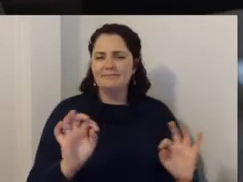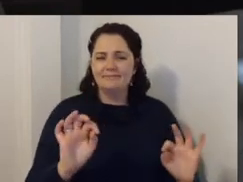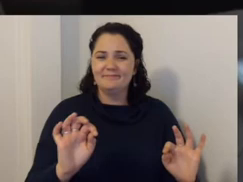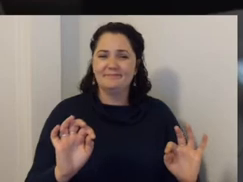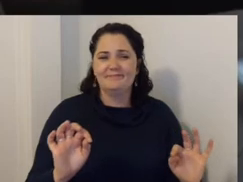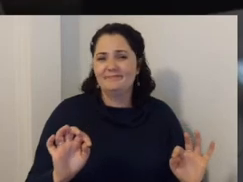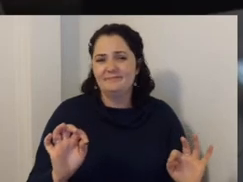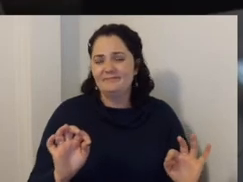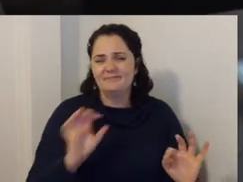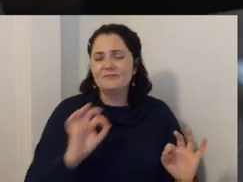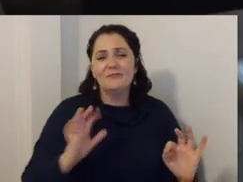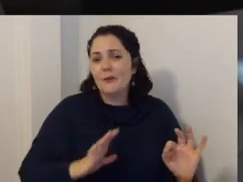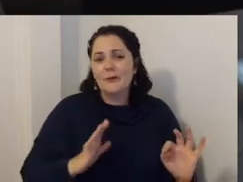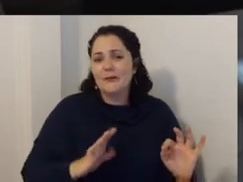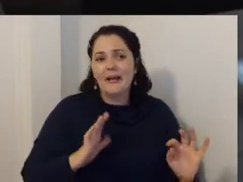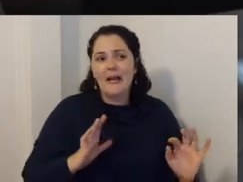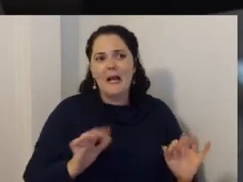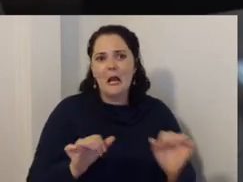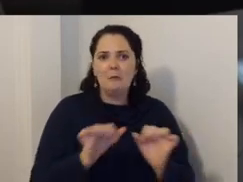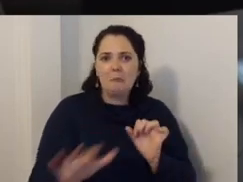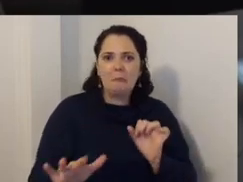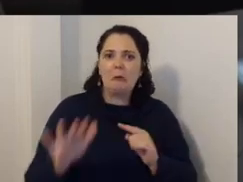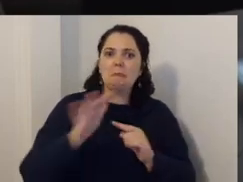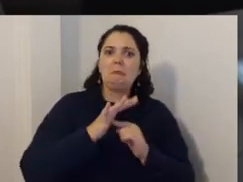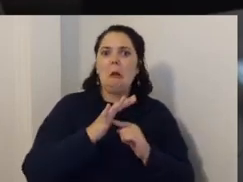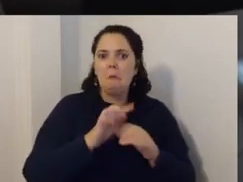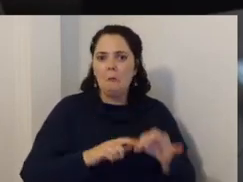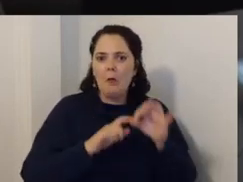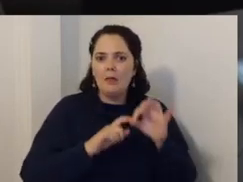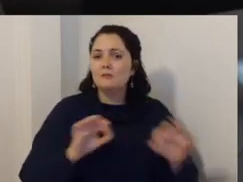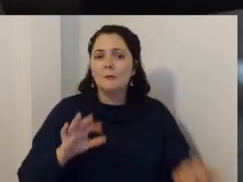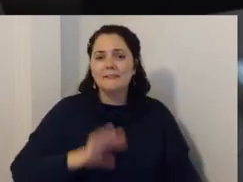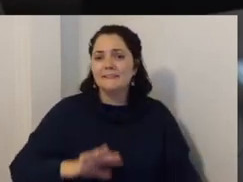and you don't really need a very high quality paper and the same with the baking paper and the